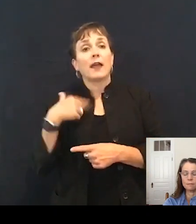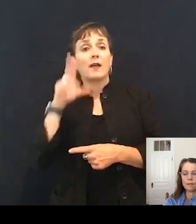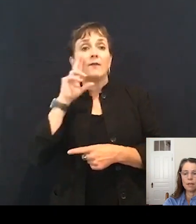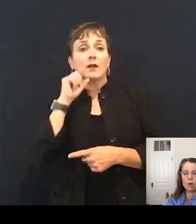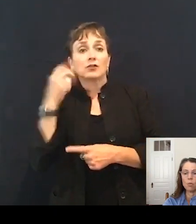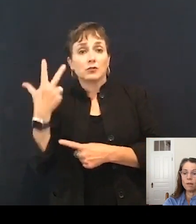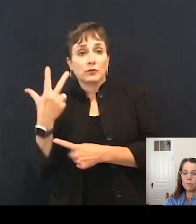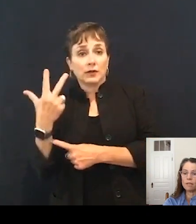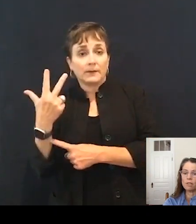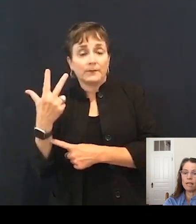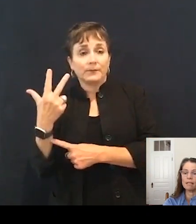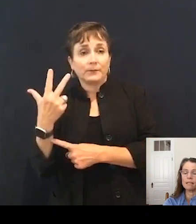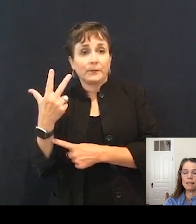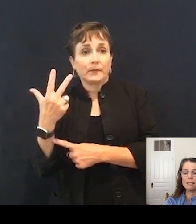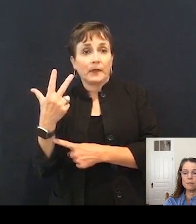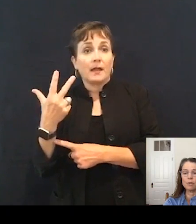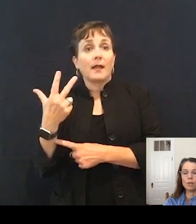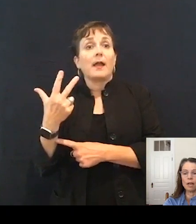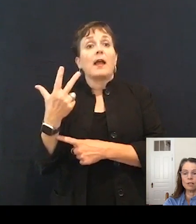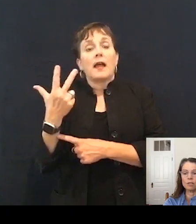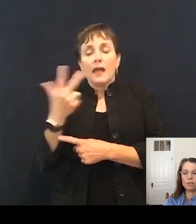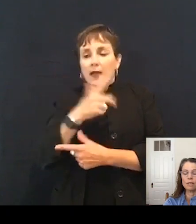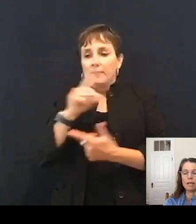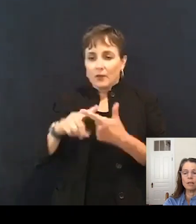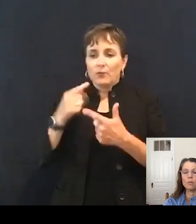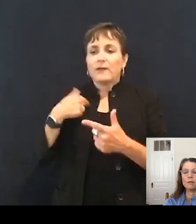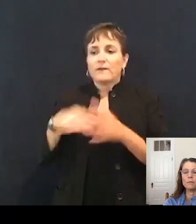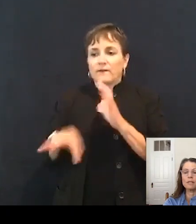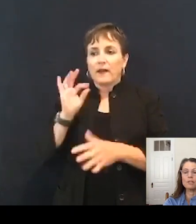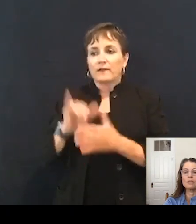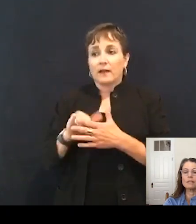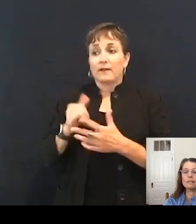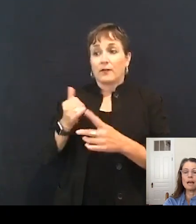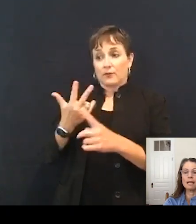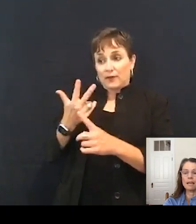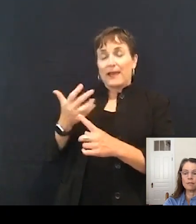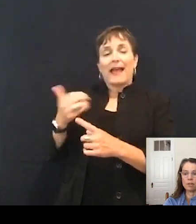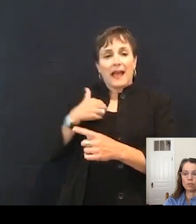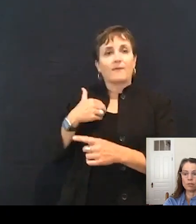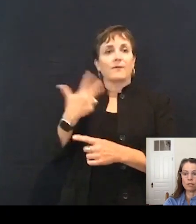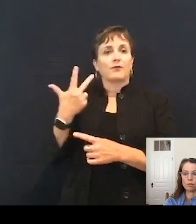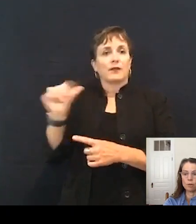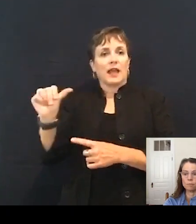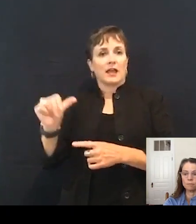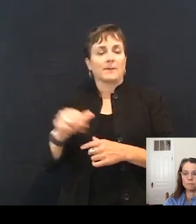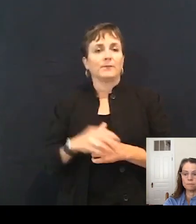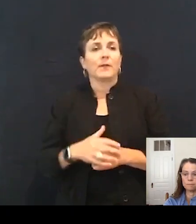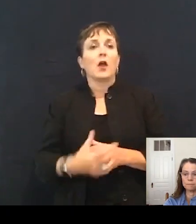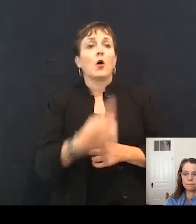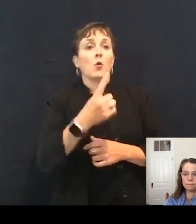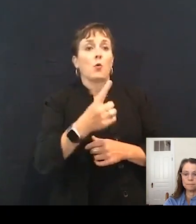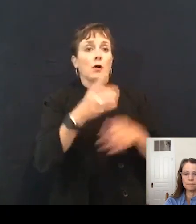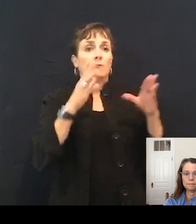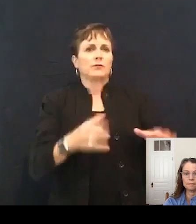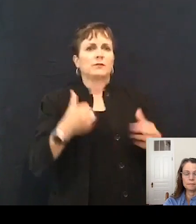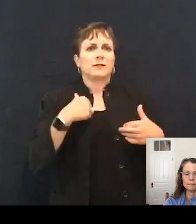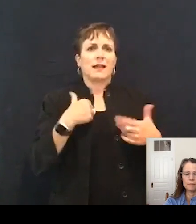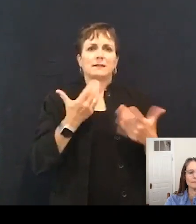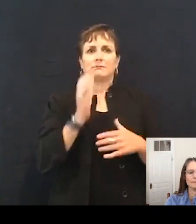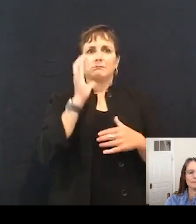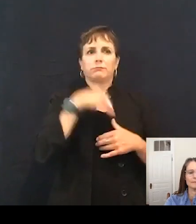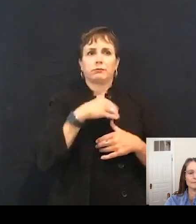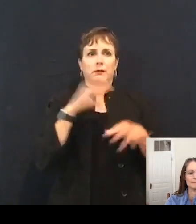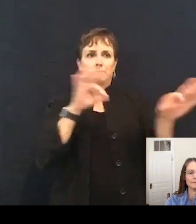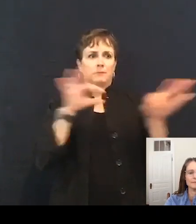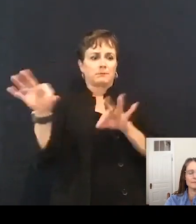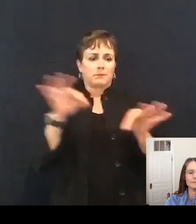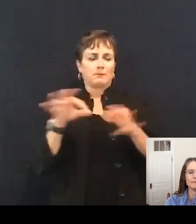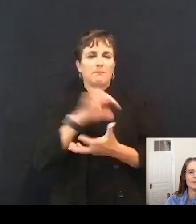One patient has atypical USH, and one patient does not have Usher syndrome.